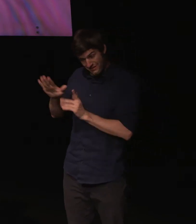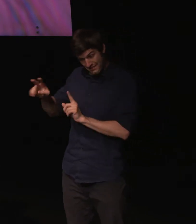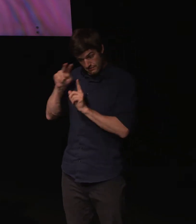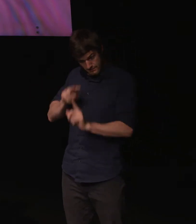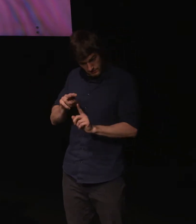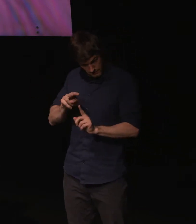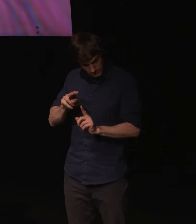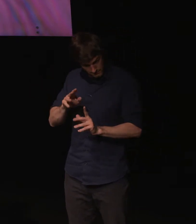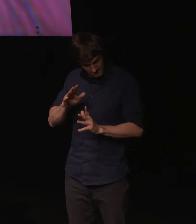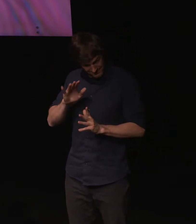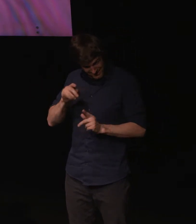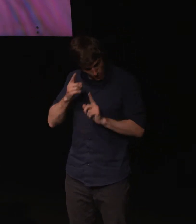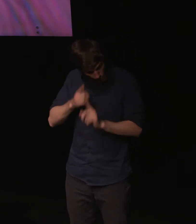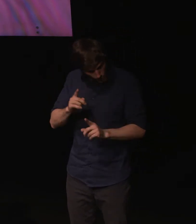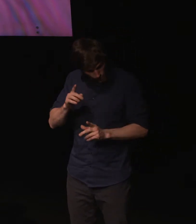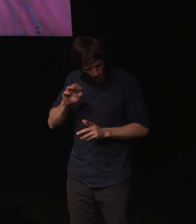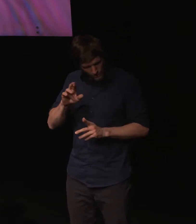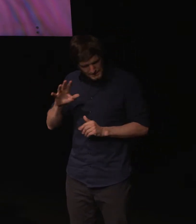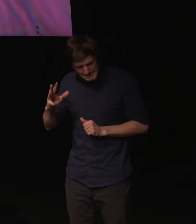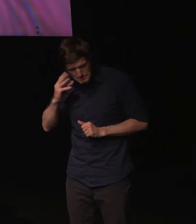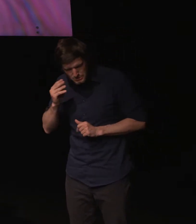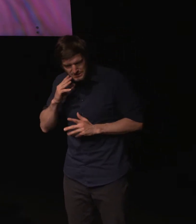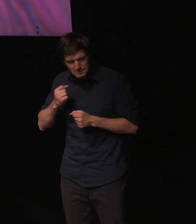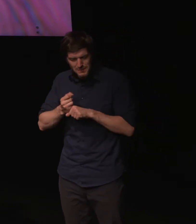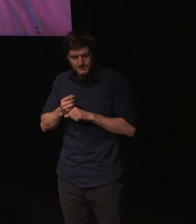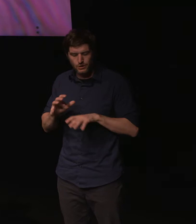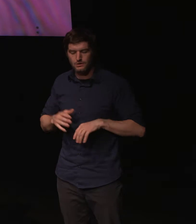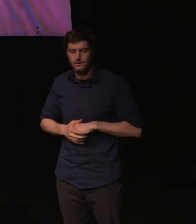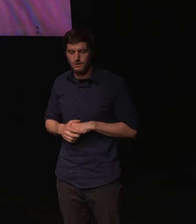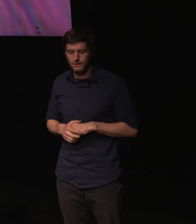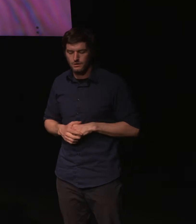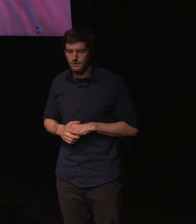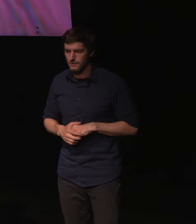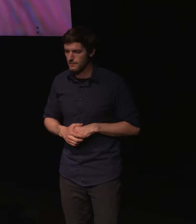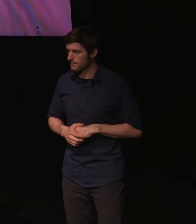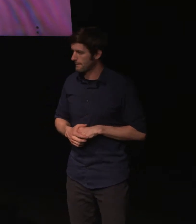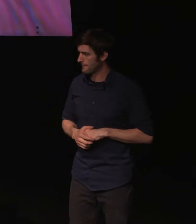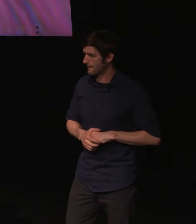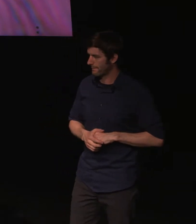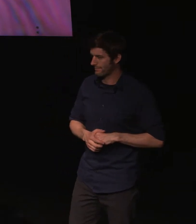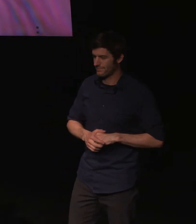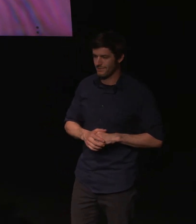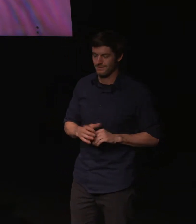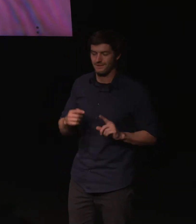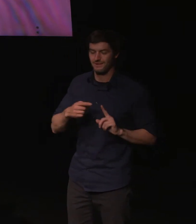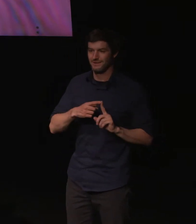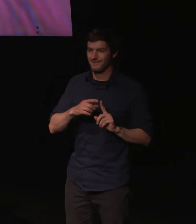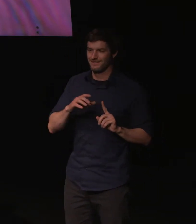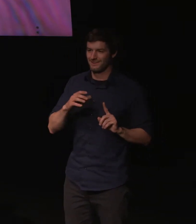Well, I think for Collapsus, at least, we've decided that players can help make their own experience.